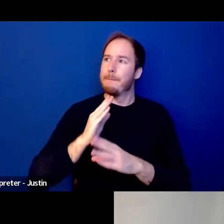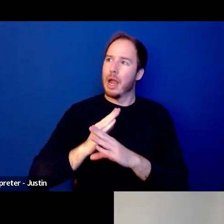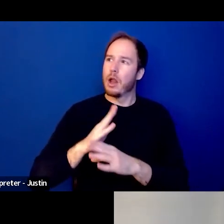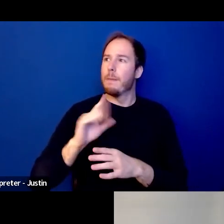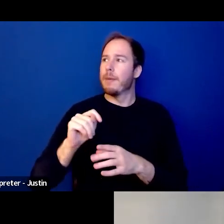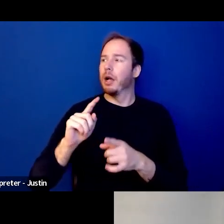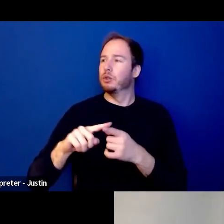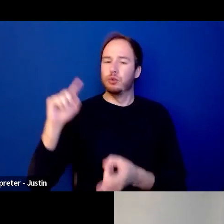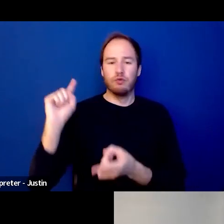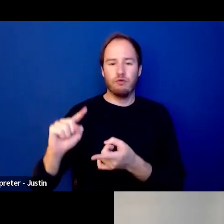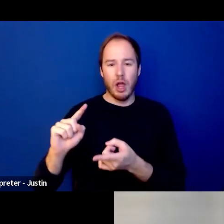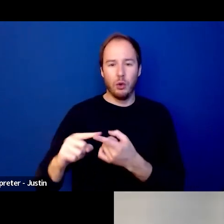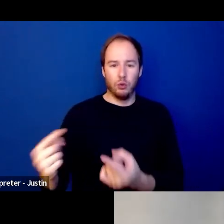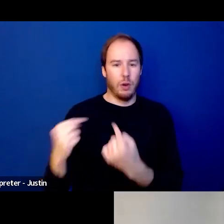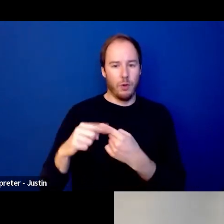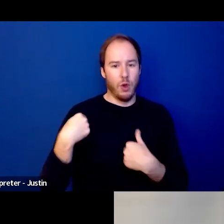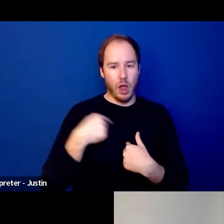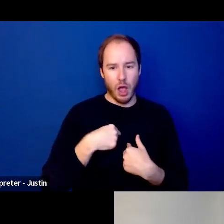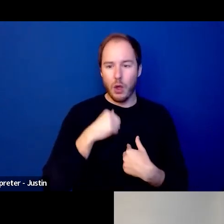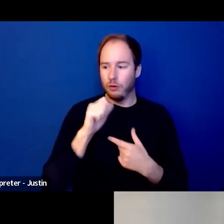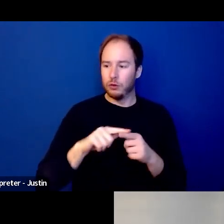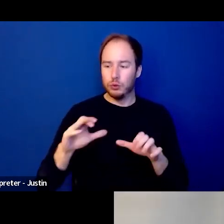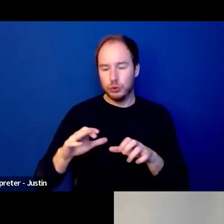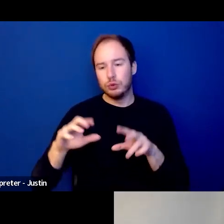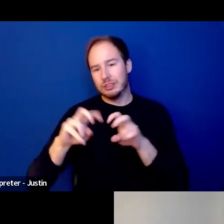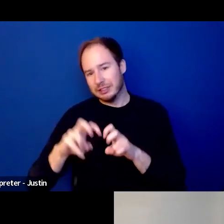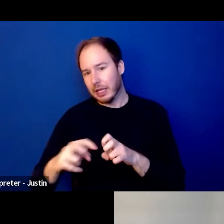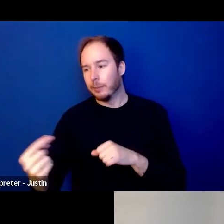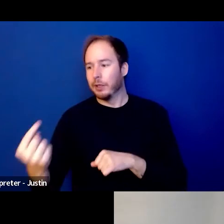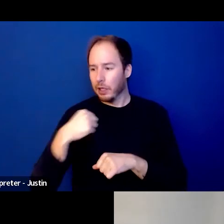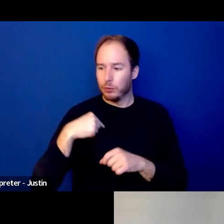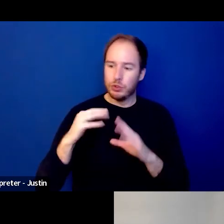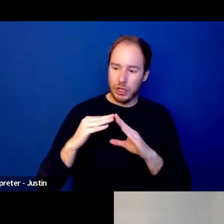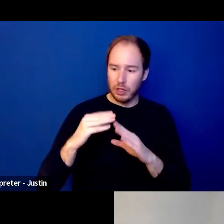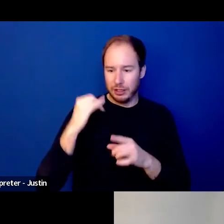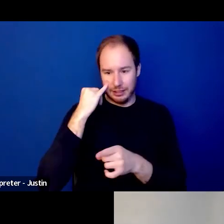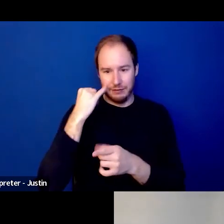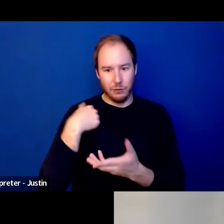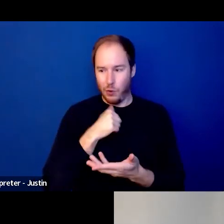So we don't have to do that assessment and have them come into our shelter when we know we don't have resources.